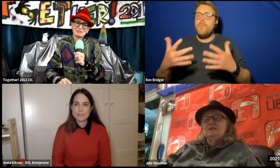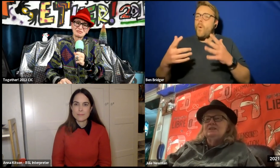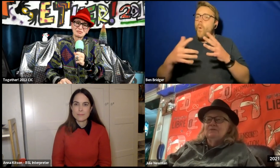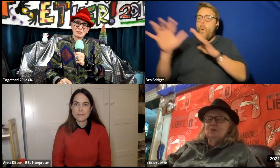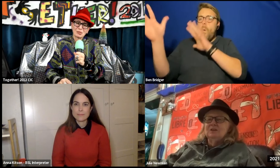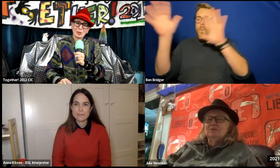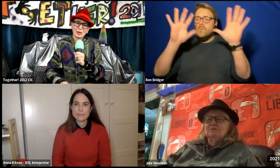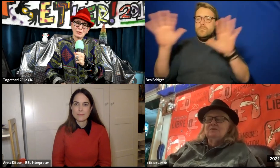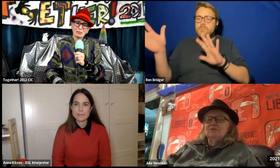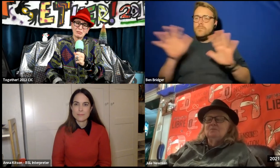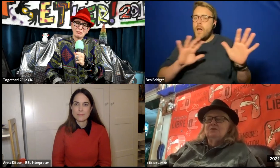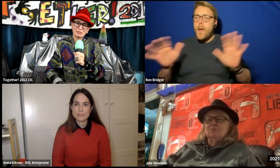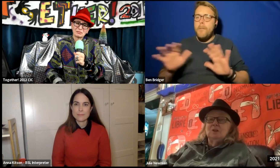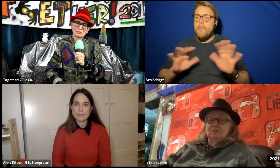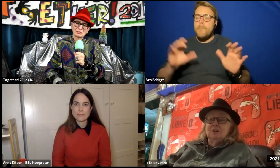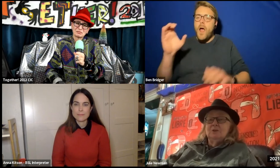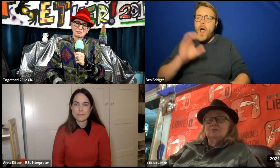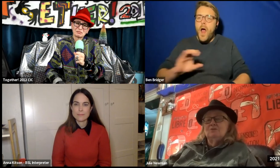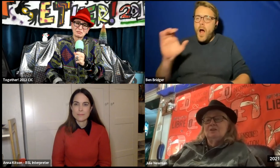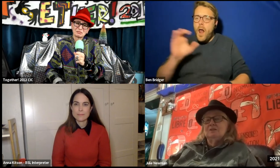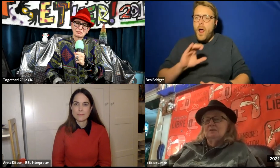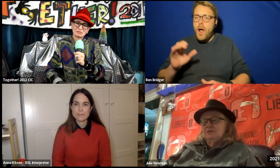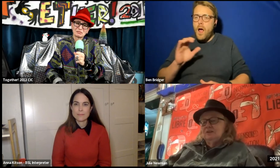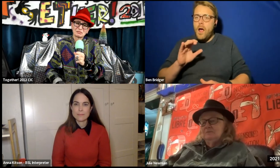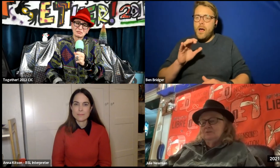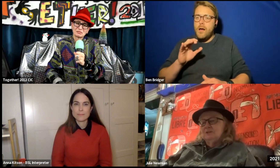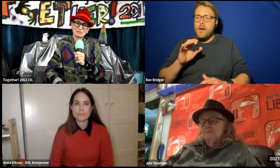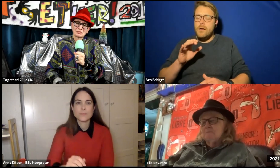This is following on from one of our poetry club themes.